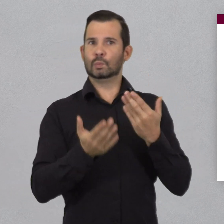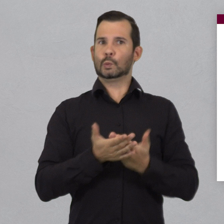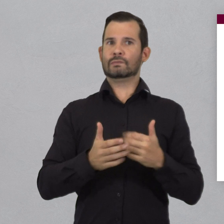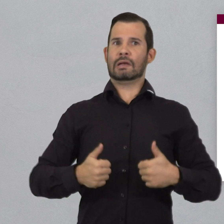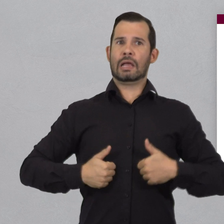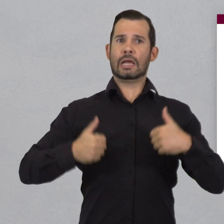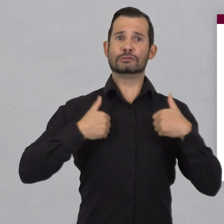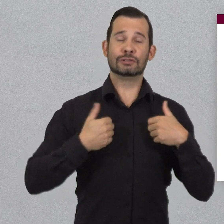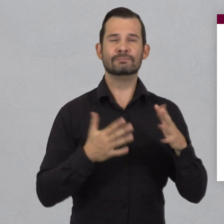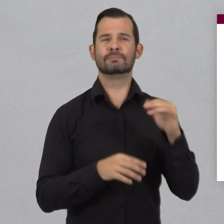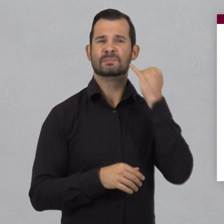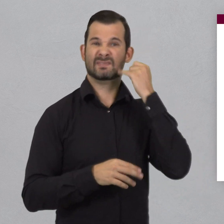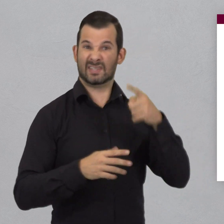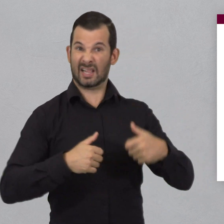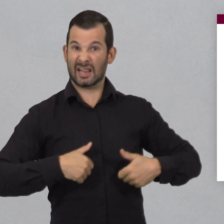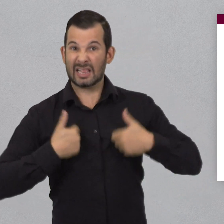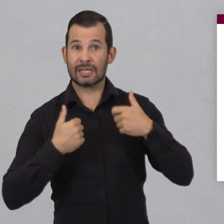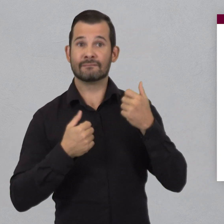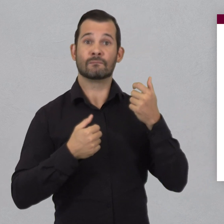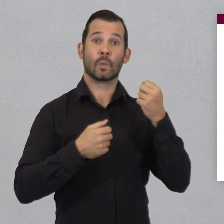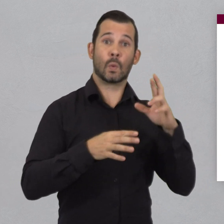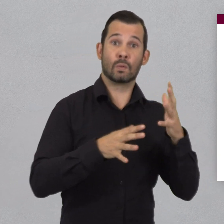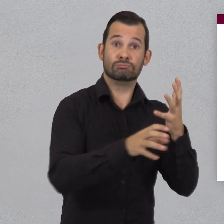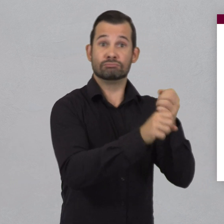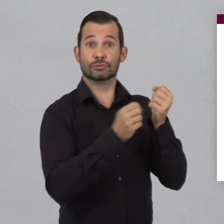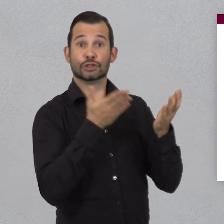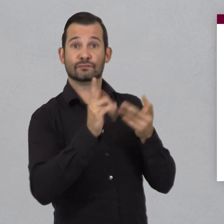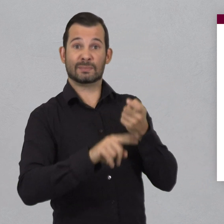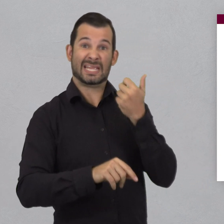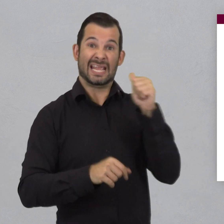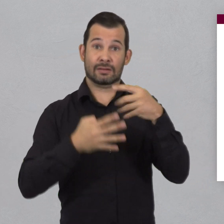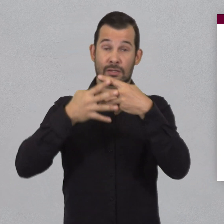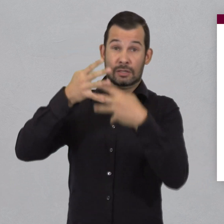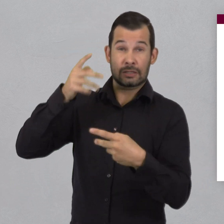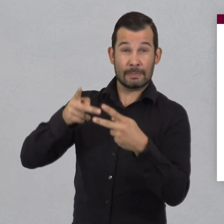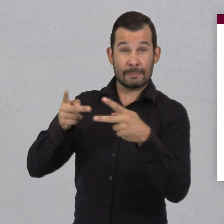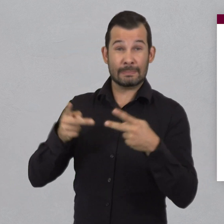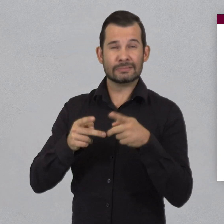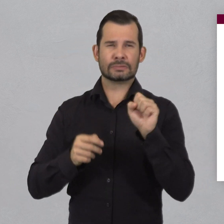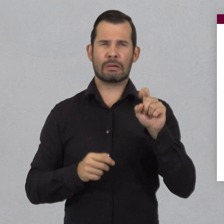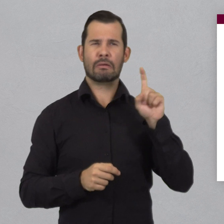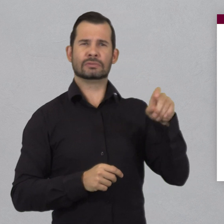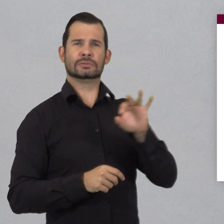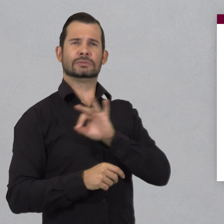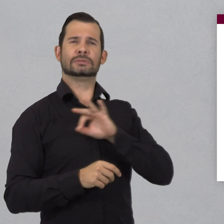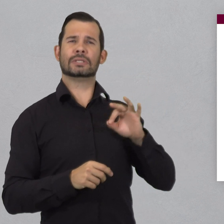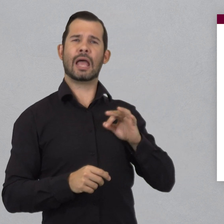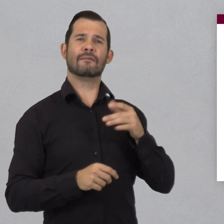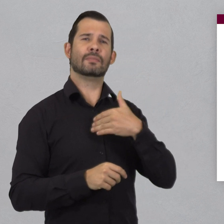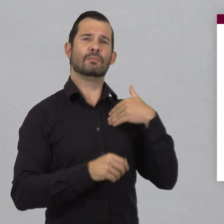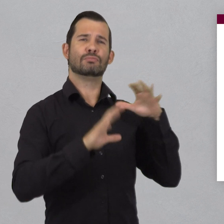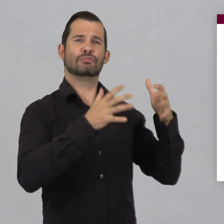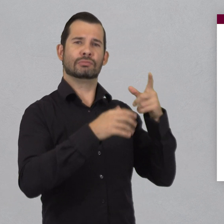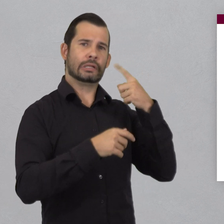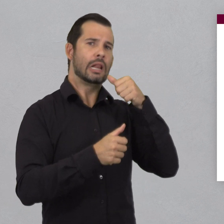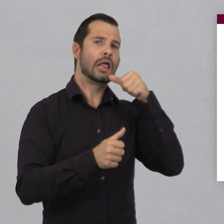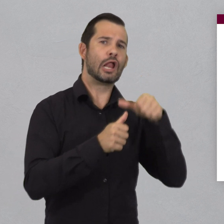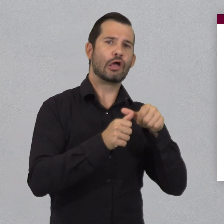address. If you live in or receive services from any of the following places, you can ask a staff